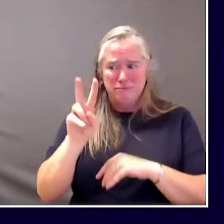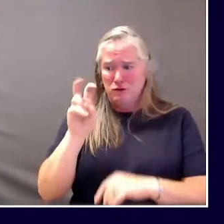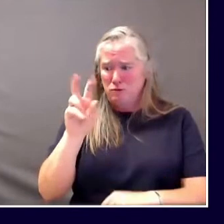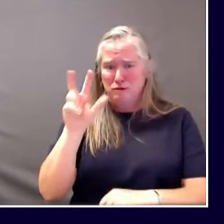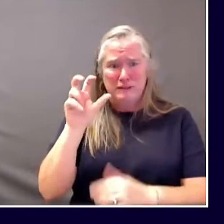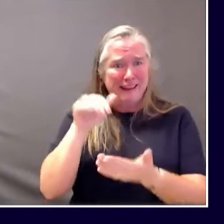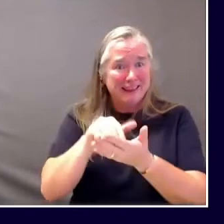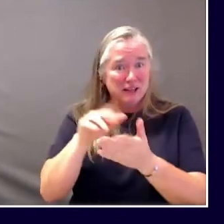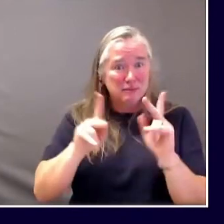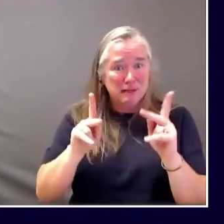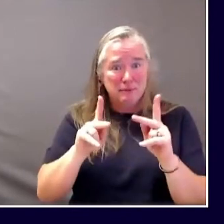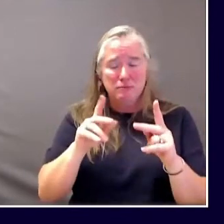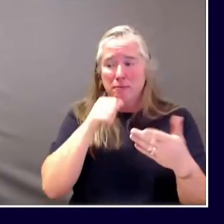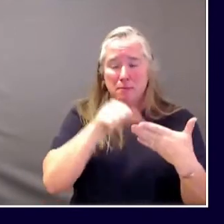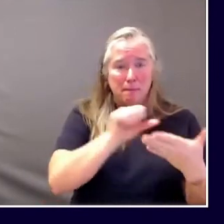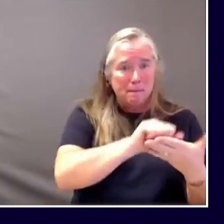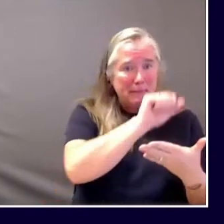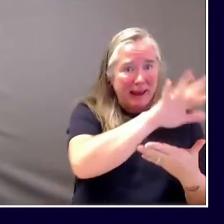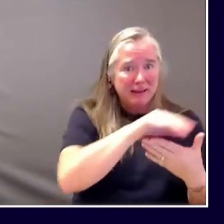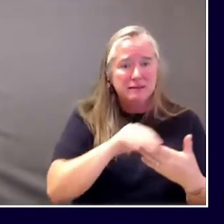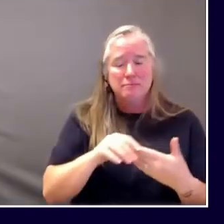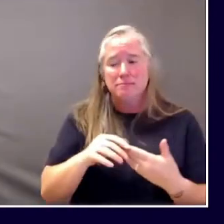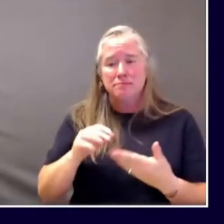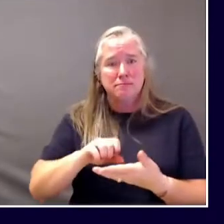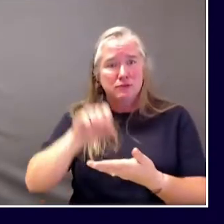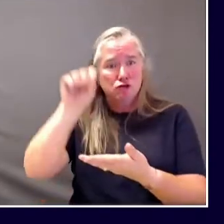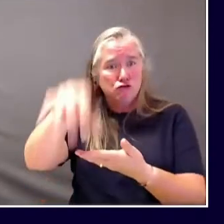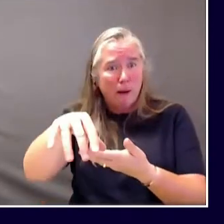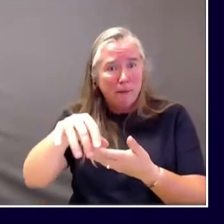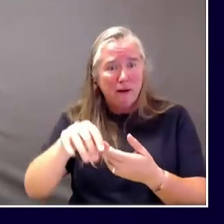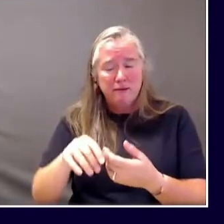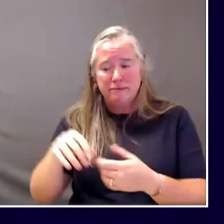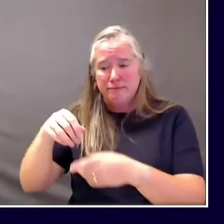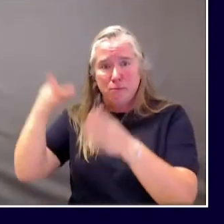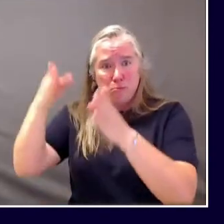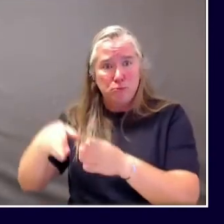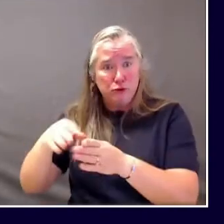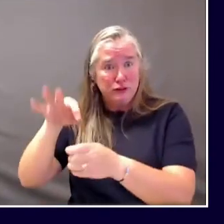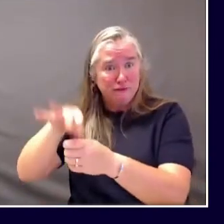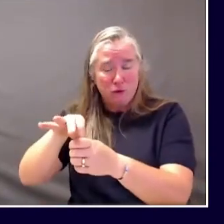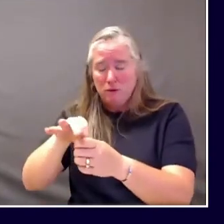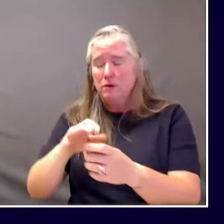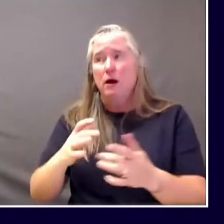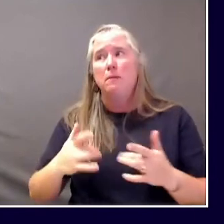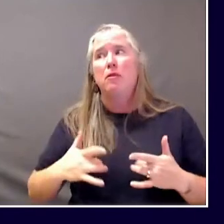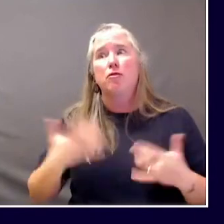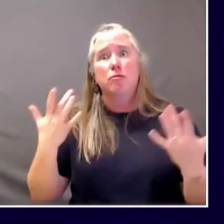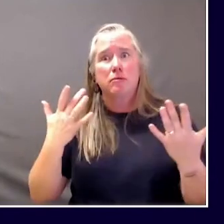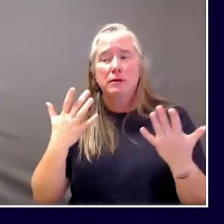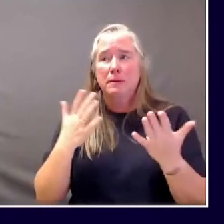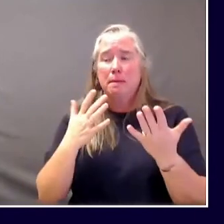absentee by mail apps to buy Dropbox